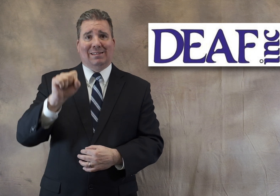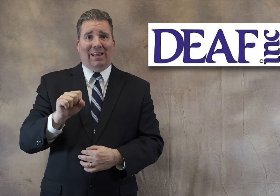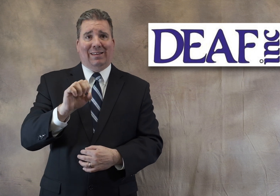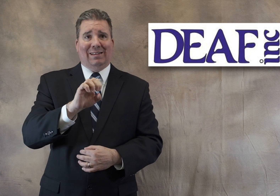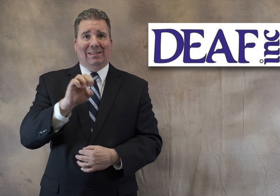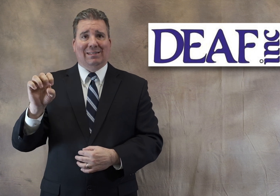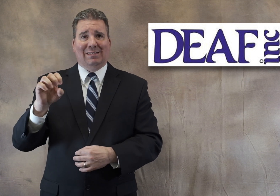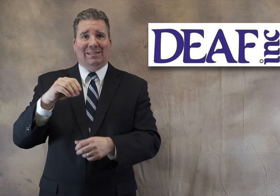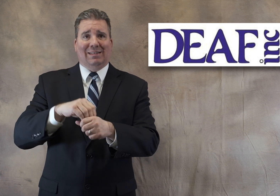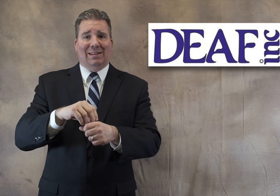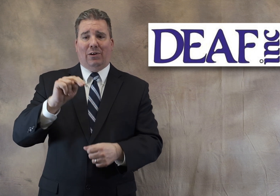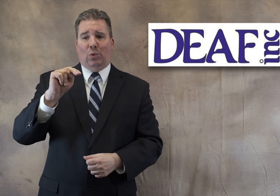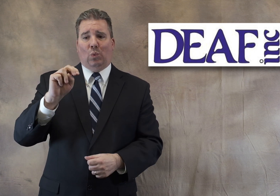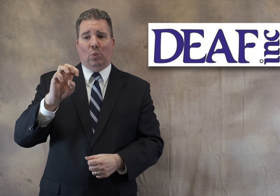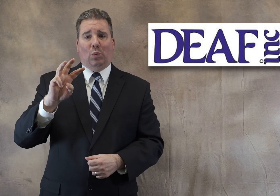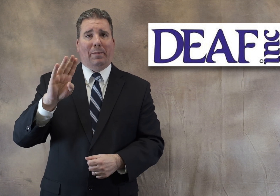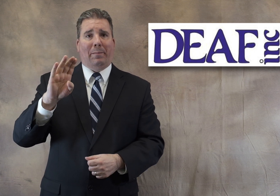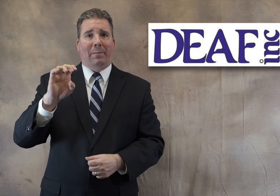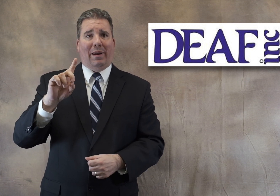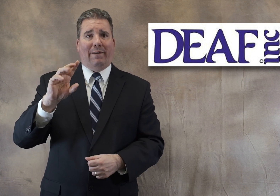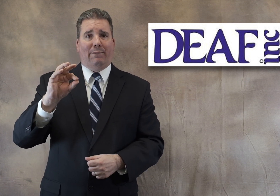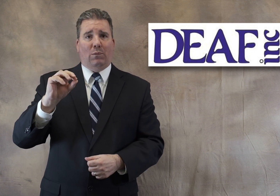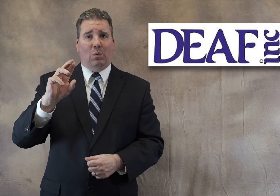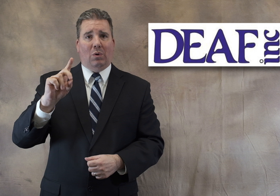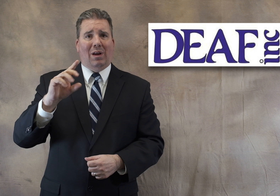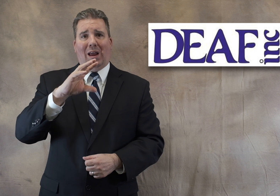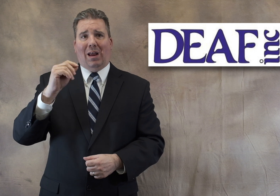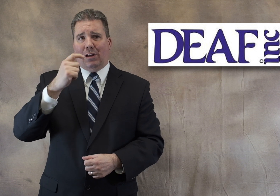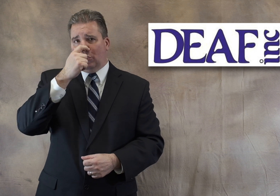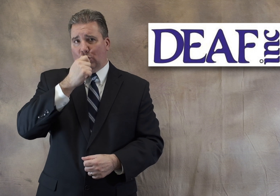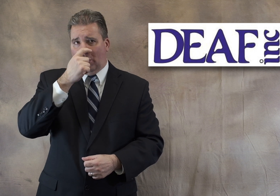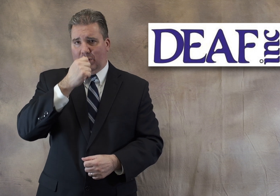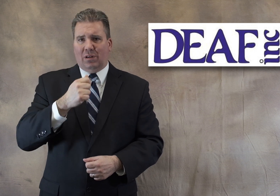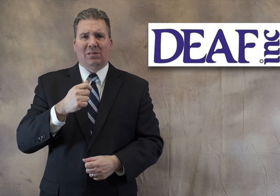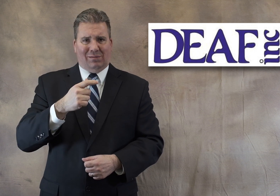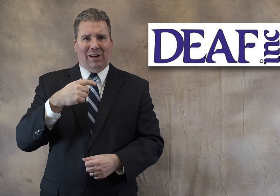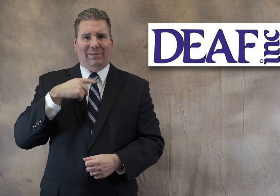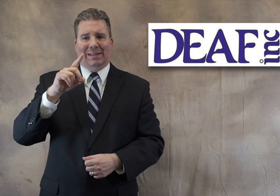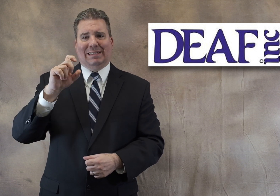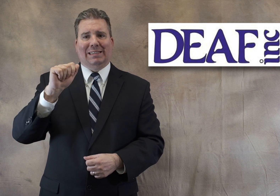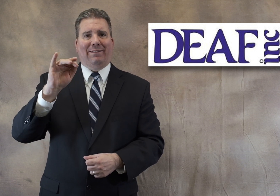Moving to the Southeast, in the New Bedford and Taunton area,